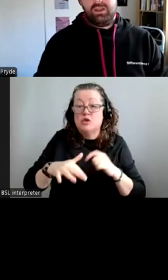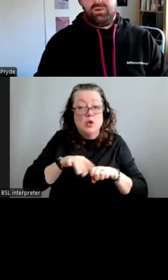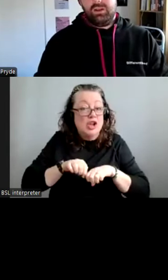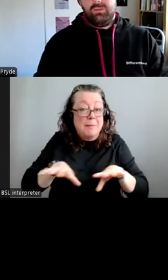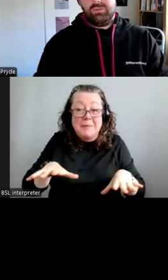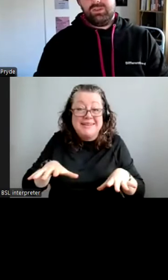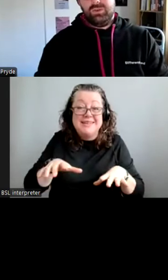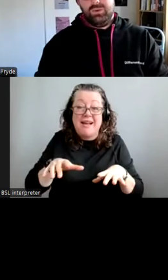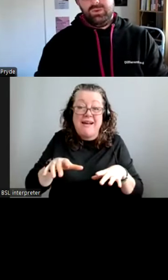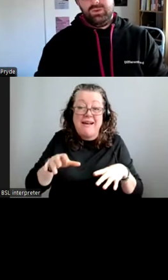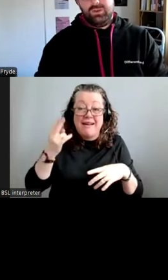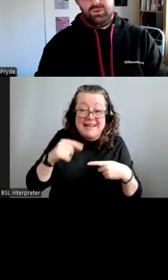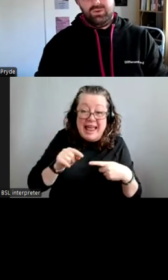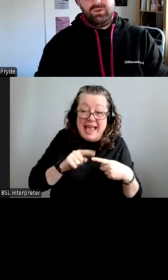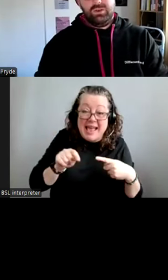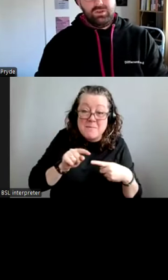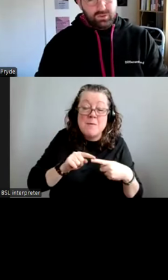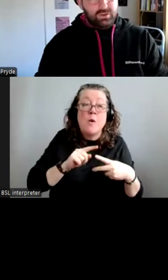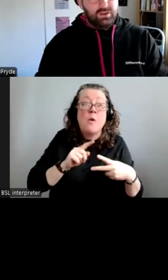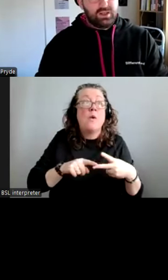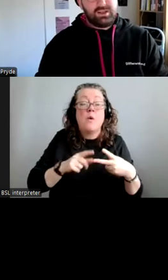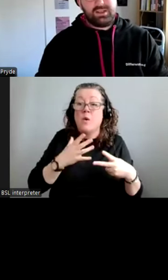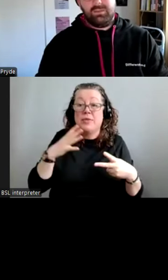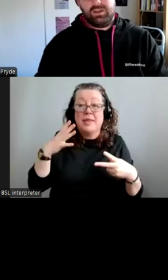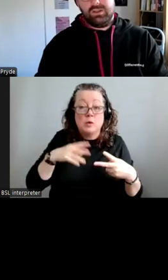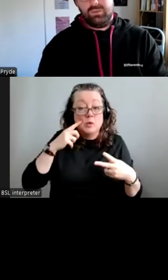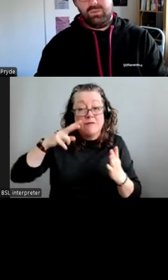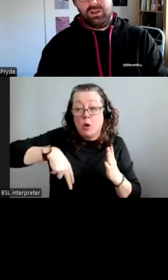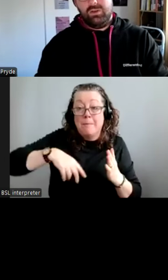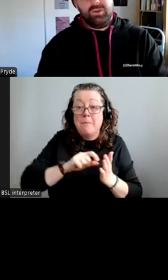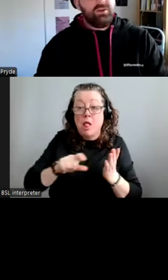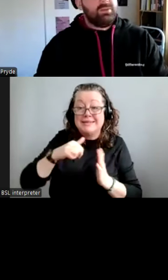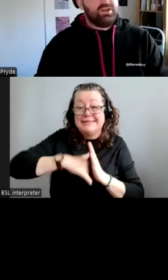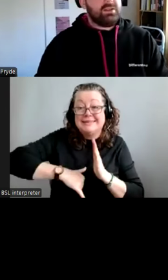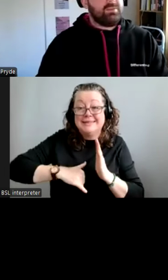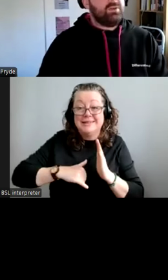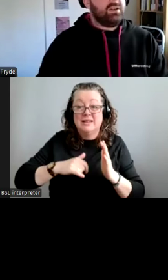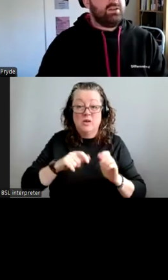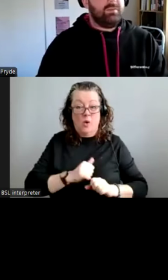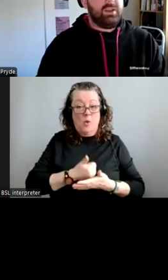Really when it comes to skip links, we can go beyond basic support here